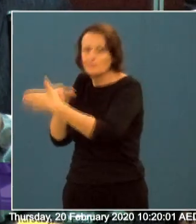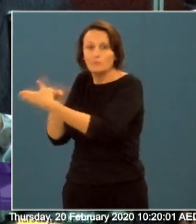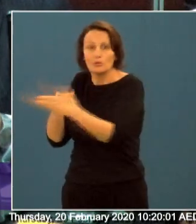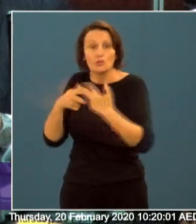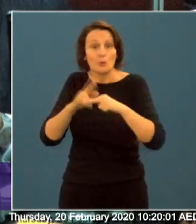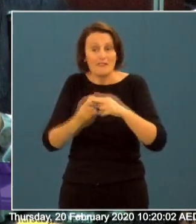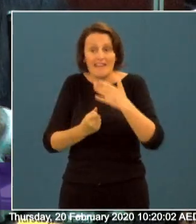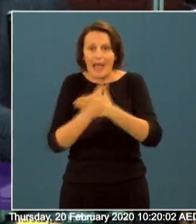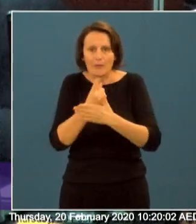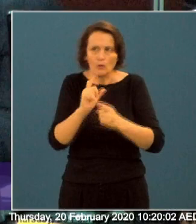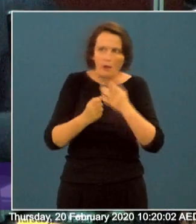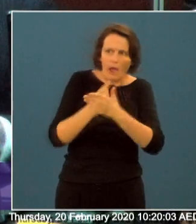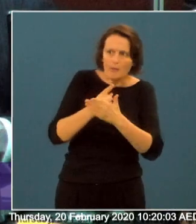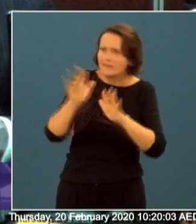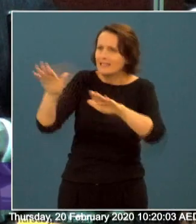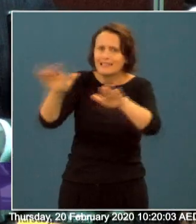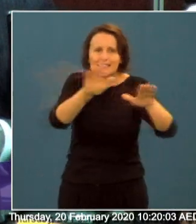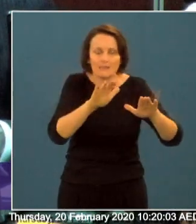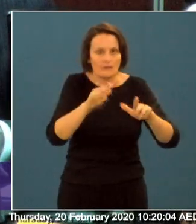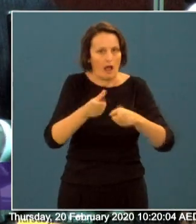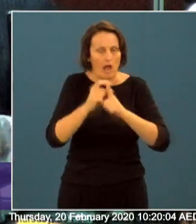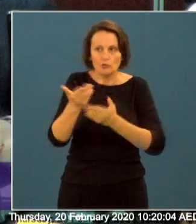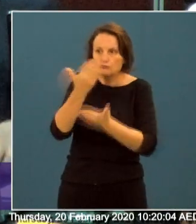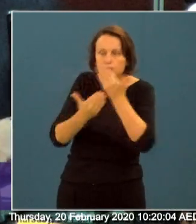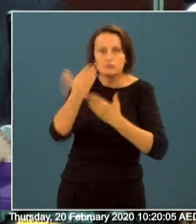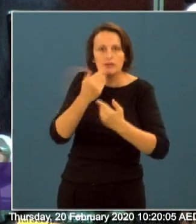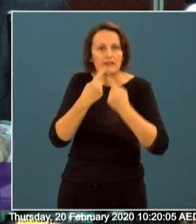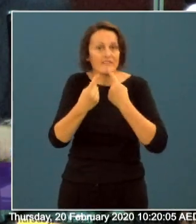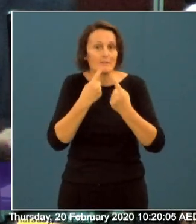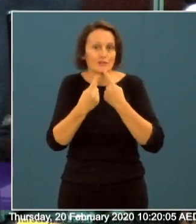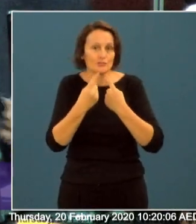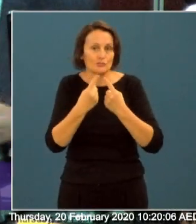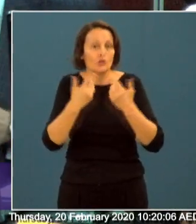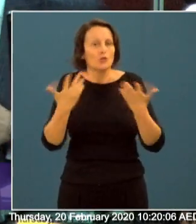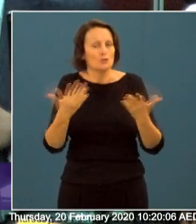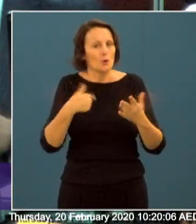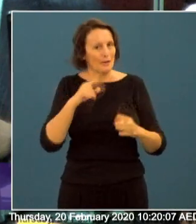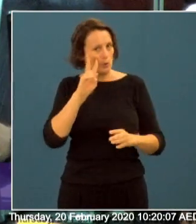So it seems that coordinated care of complex patients,